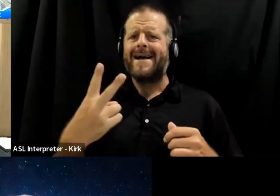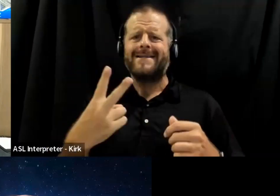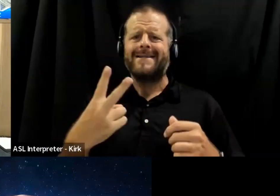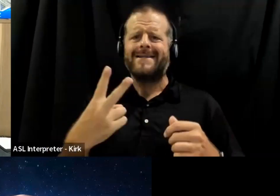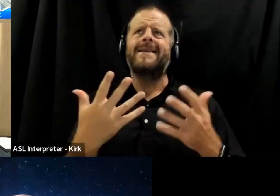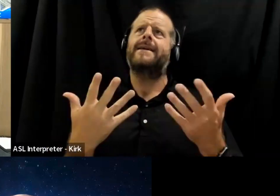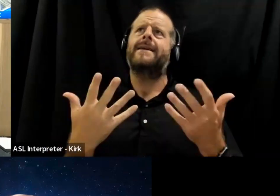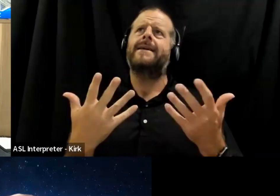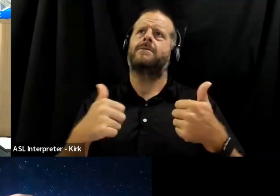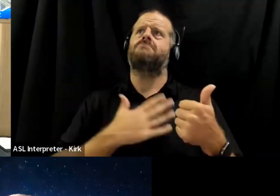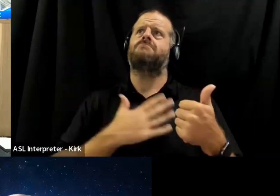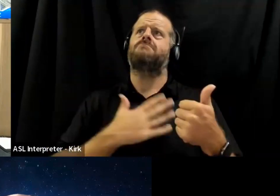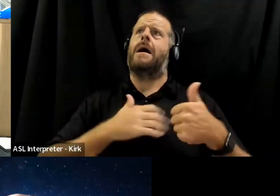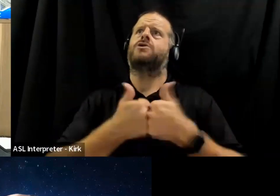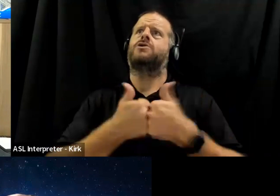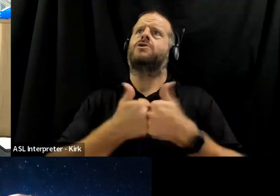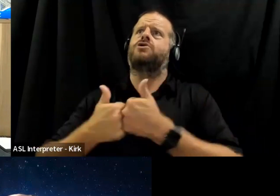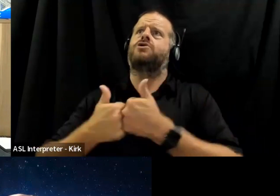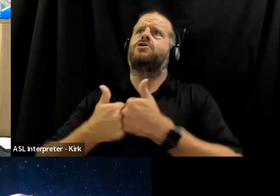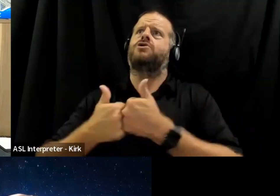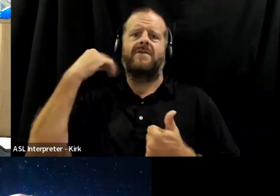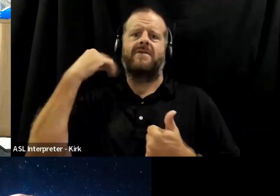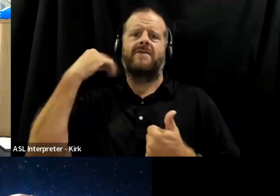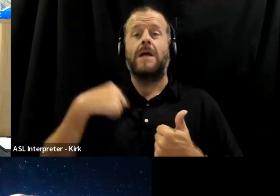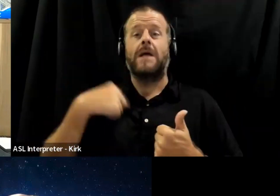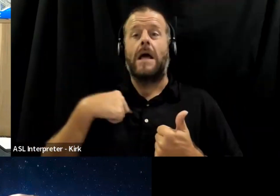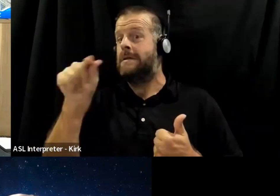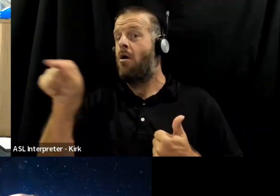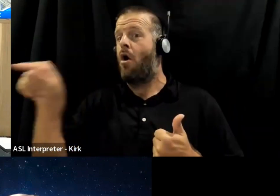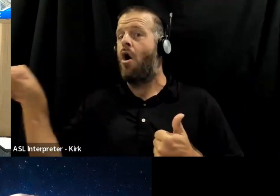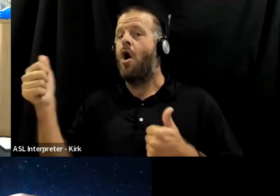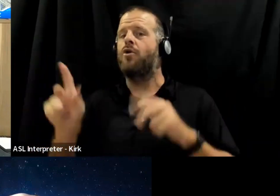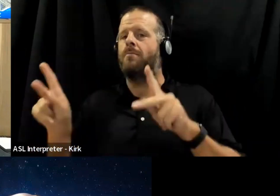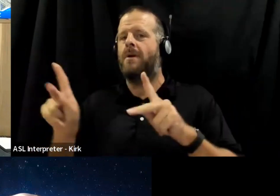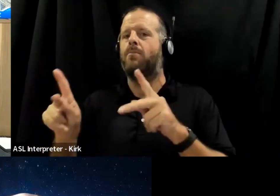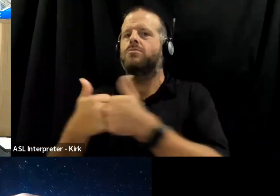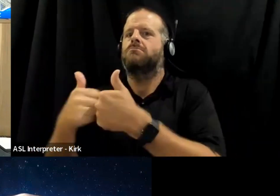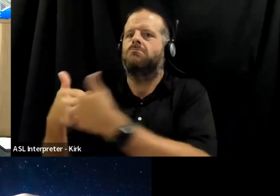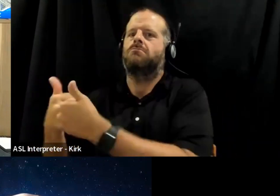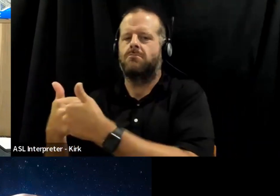and that I frequently observe other folks experiencing kind of breakdown into two buckets.